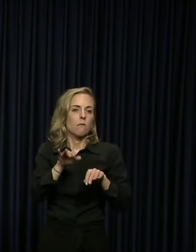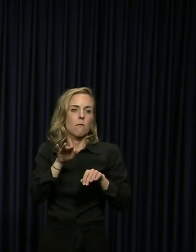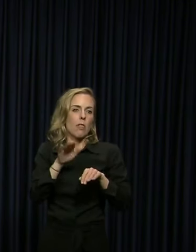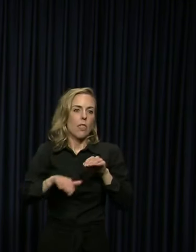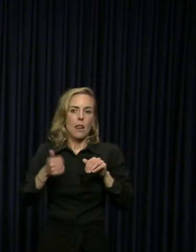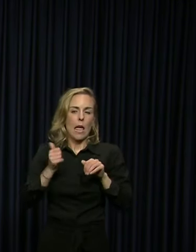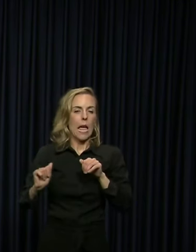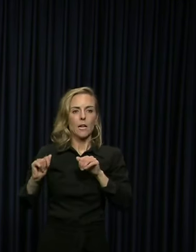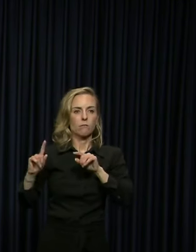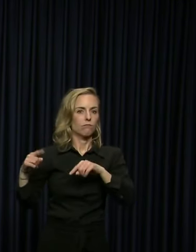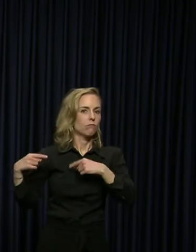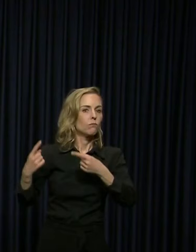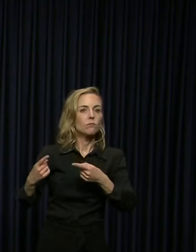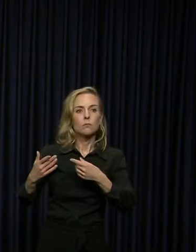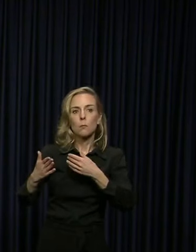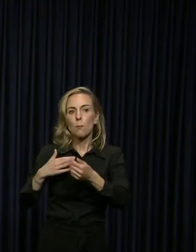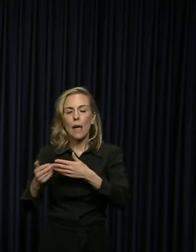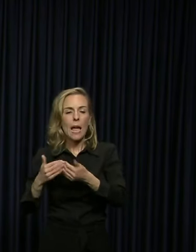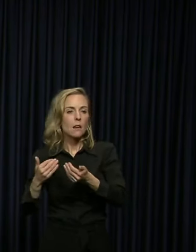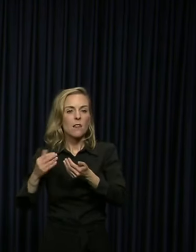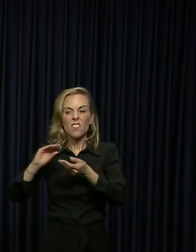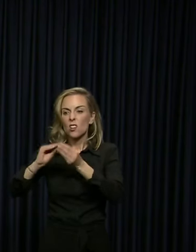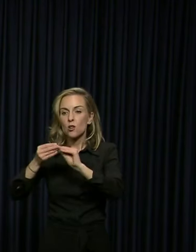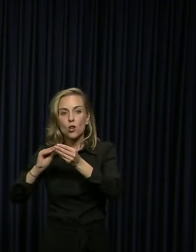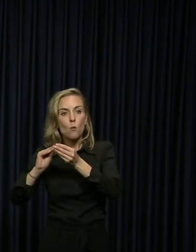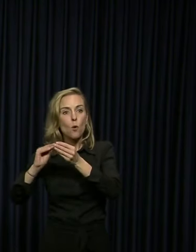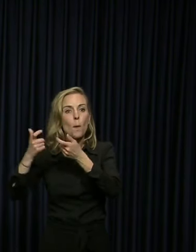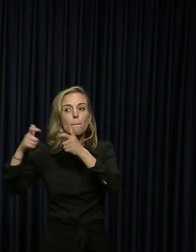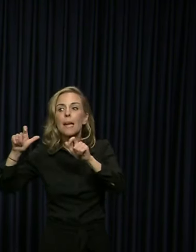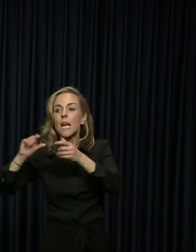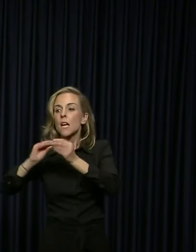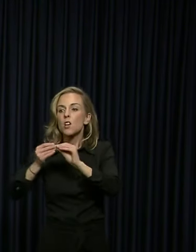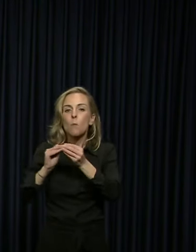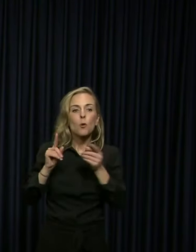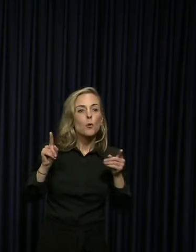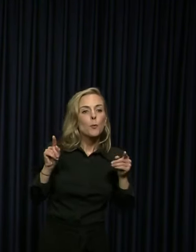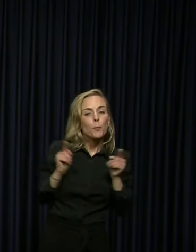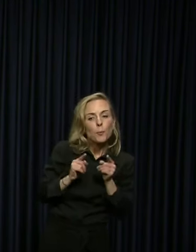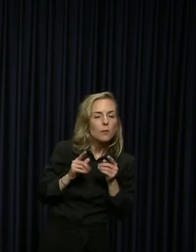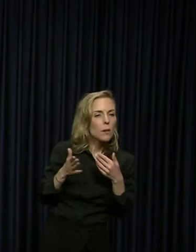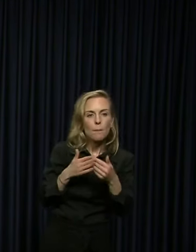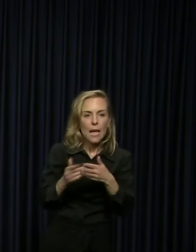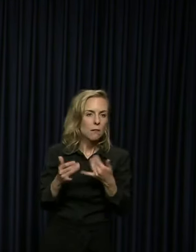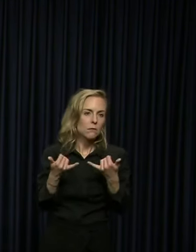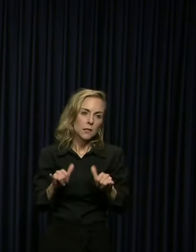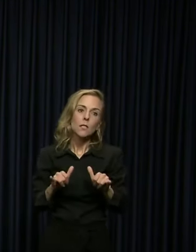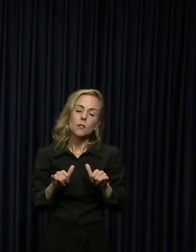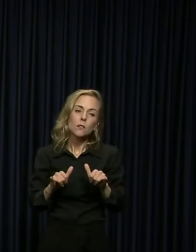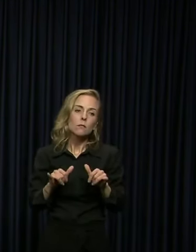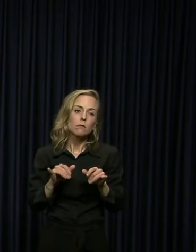INFORMATION. SO MR. JORDAN WAS 49.